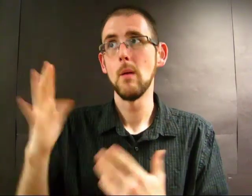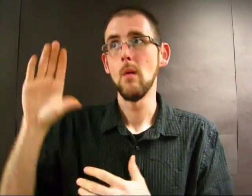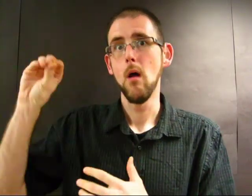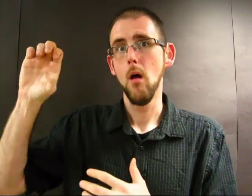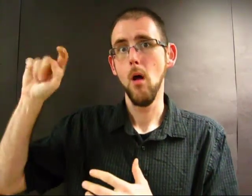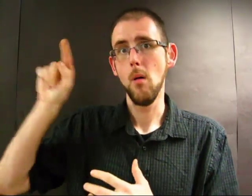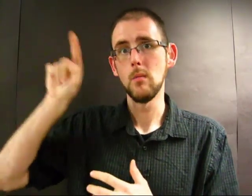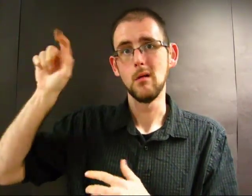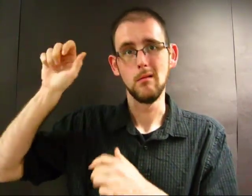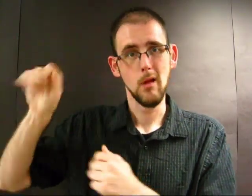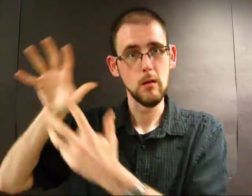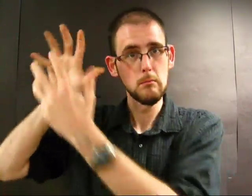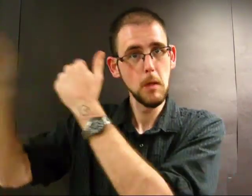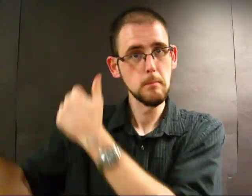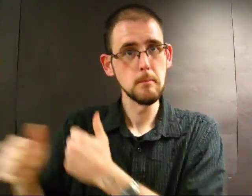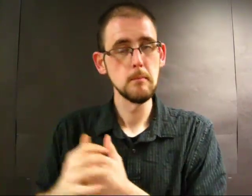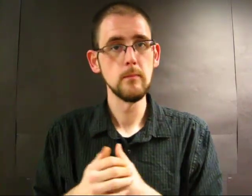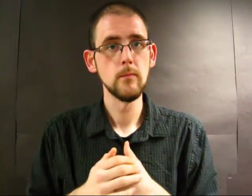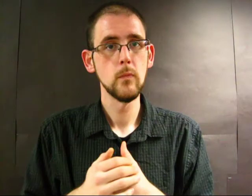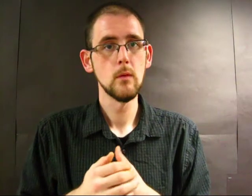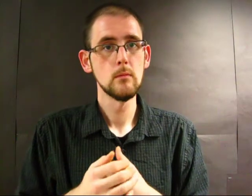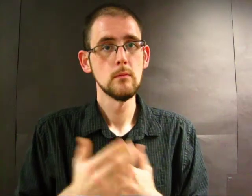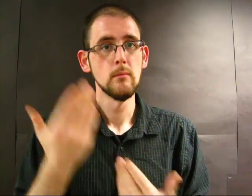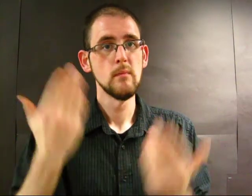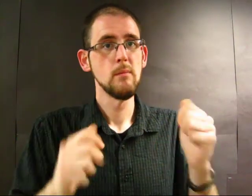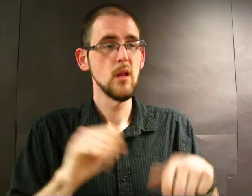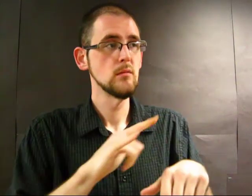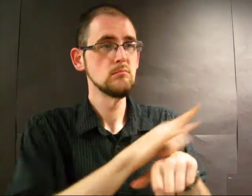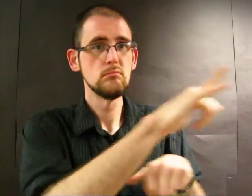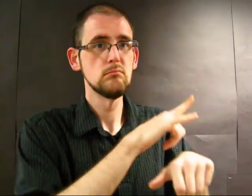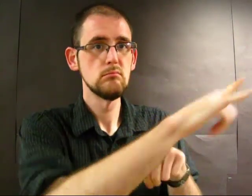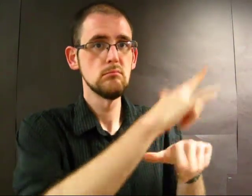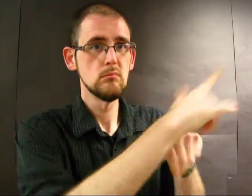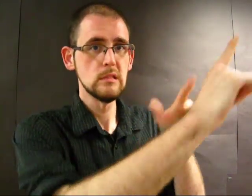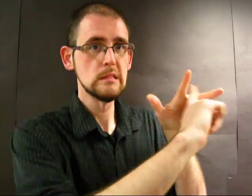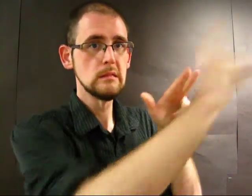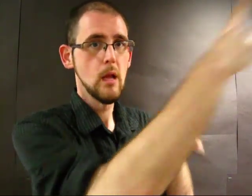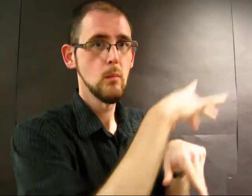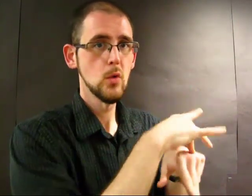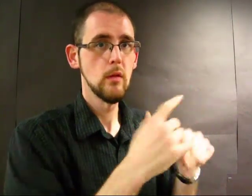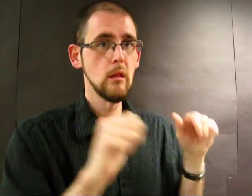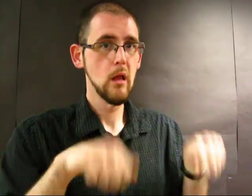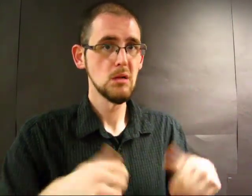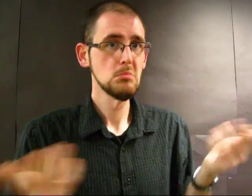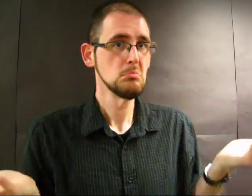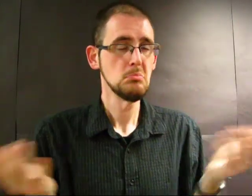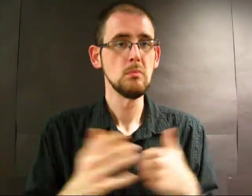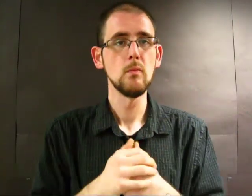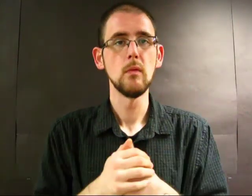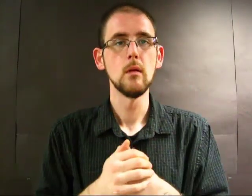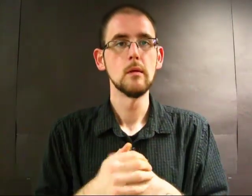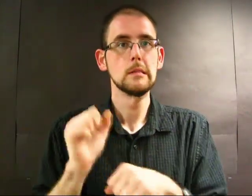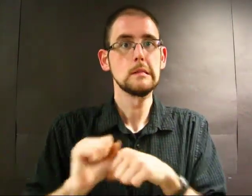They could either destroy the comet or abandon Earth and emigrate to another planet.